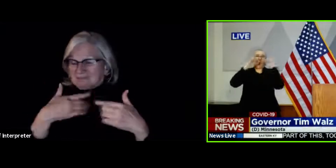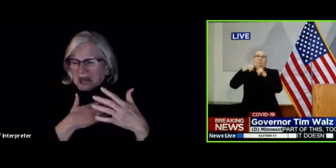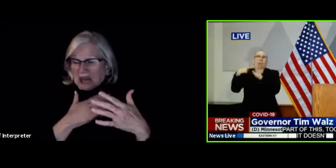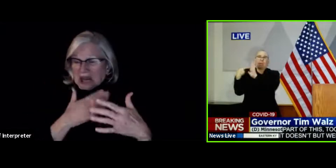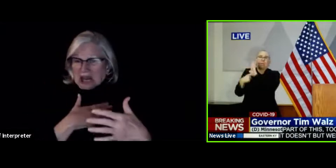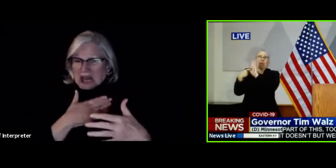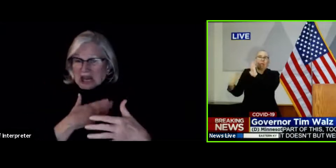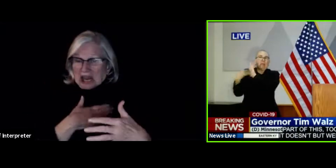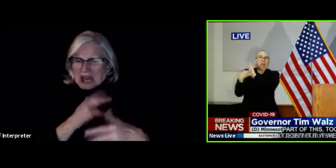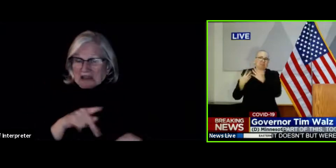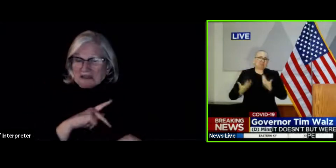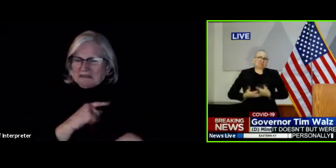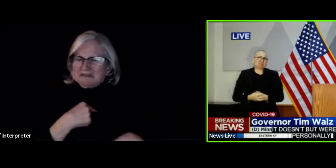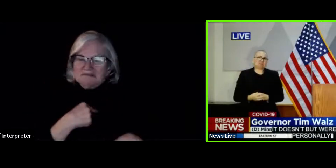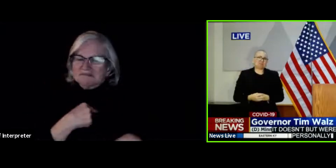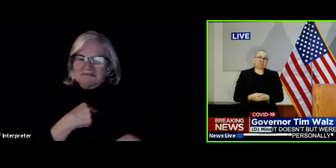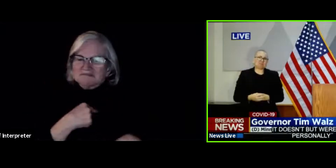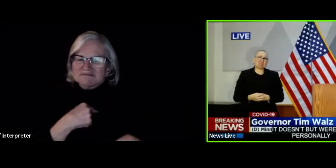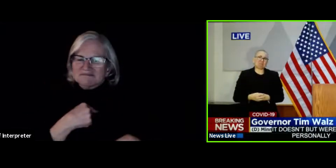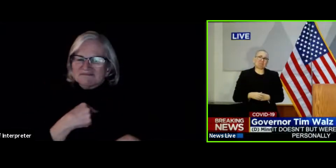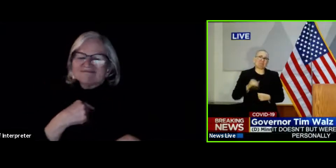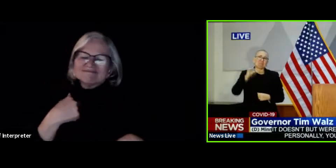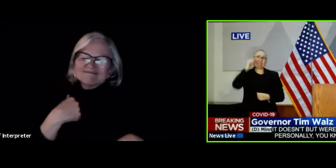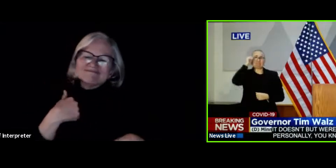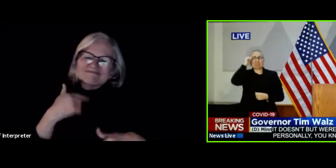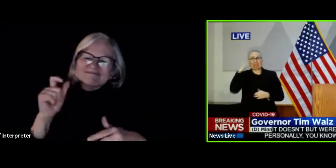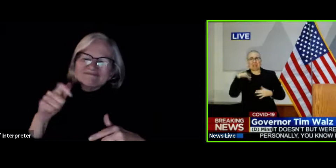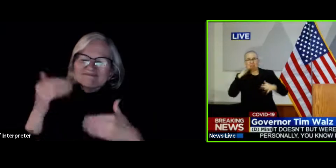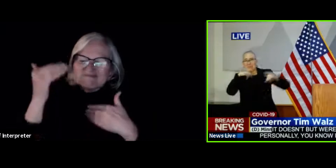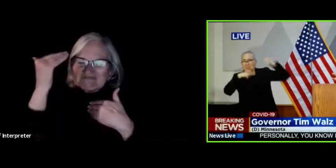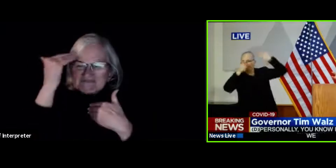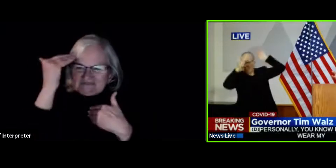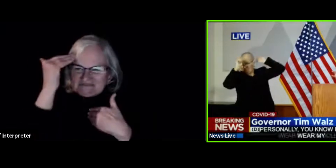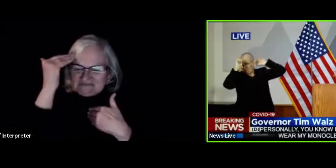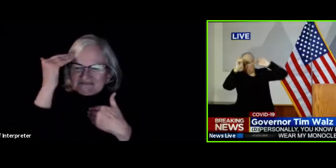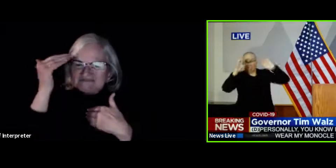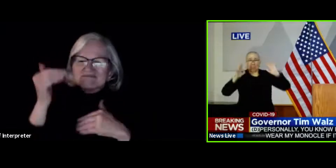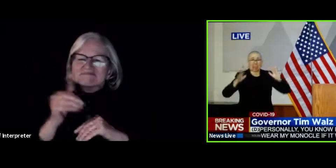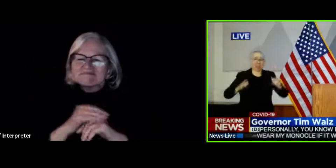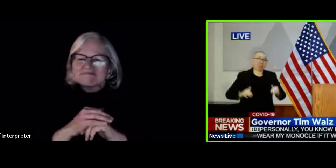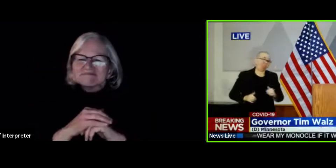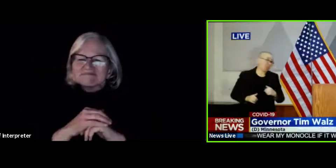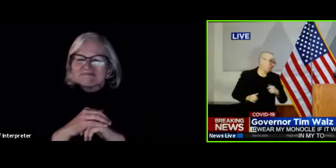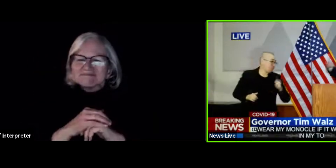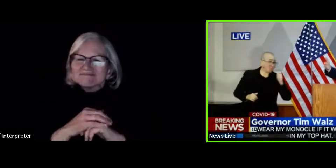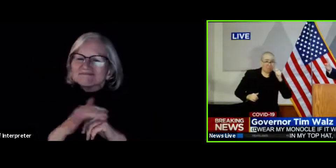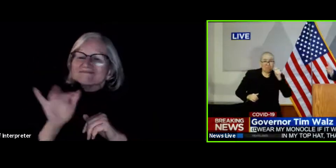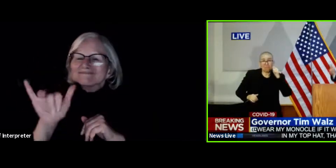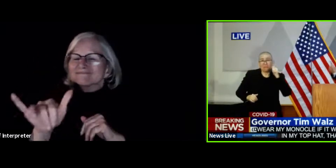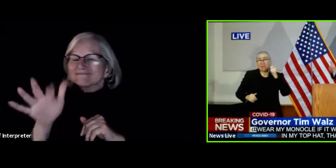AND MY TOP HAT, THAT PART DOESN'T BOTHER ME, THAT'S JUST WHAT HAPPENS BUT IT'S DEEPER THAN THAT BECAUSE IT GOES